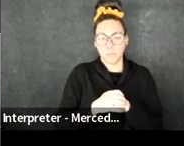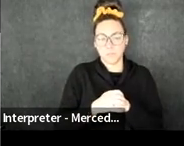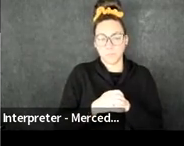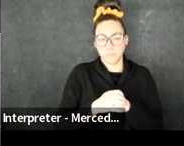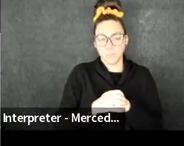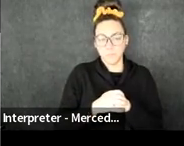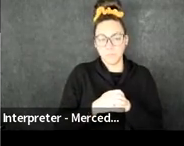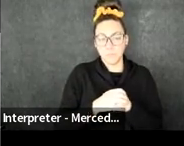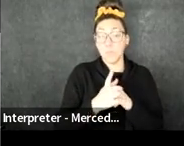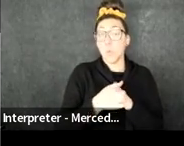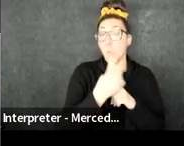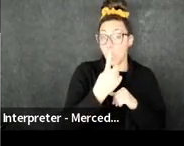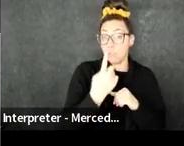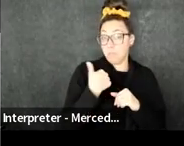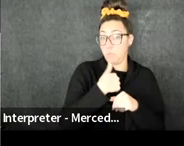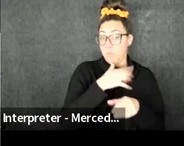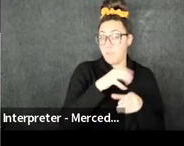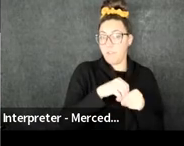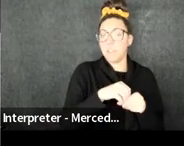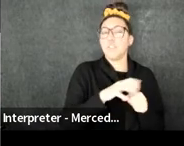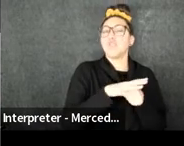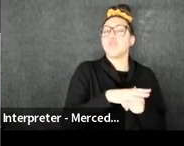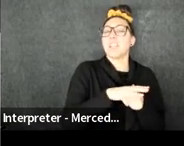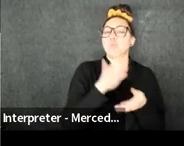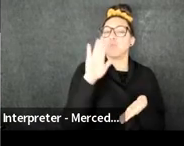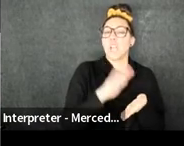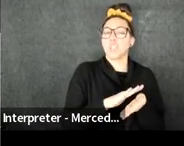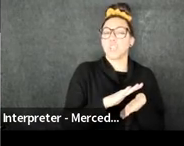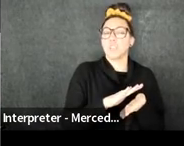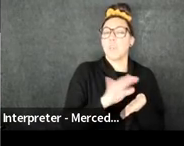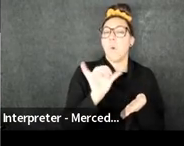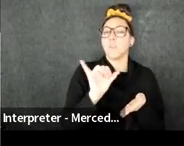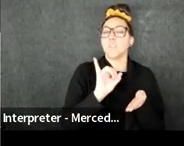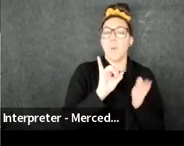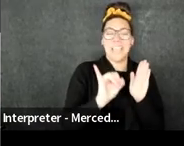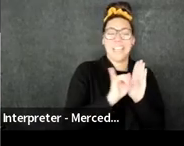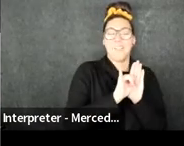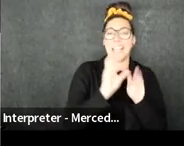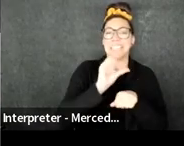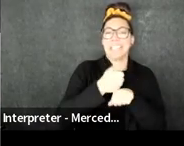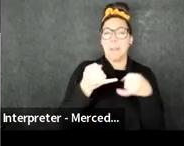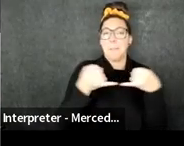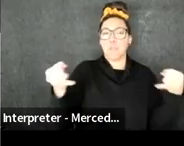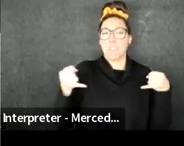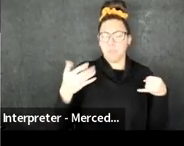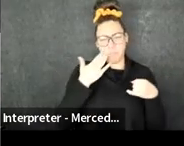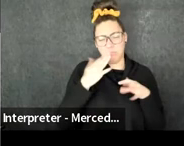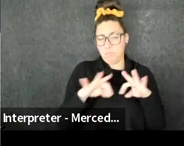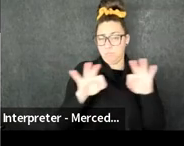was stress reduction and identifying and setting boundaries. And while we all know how important is to set boundaries when it comes to work and family.